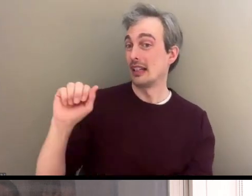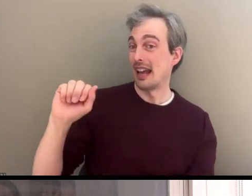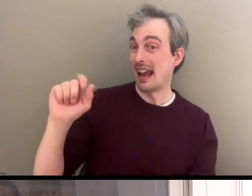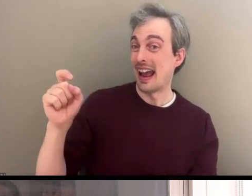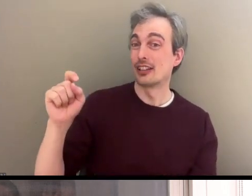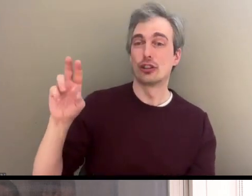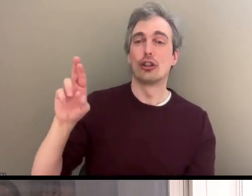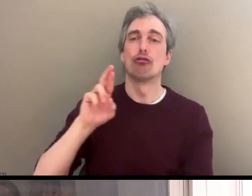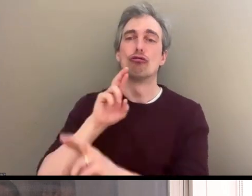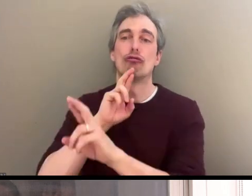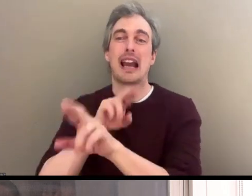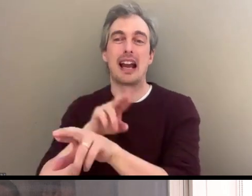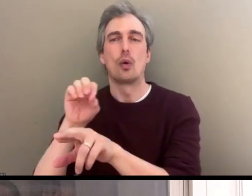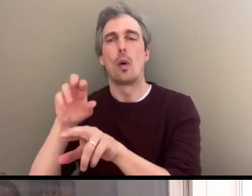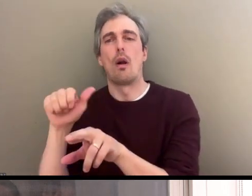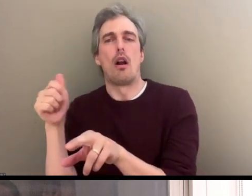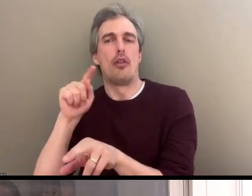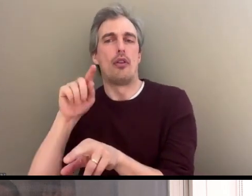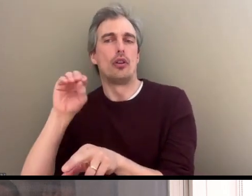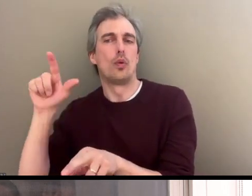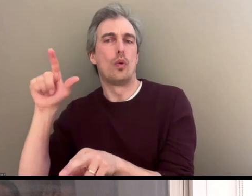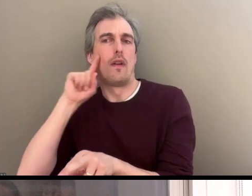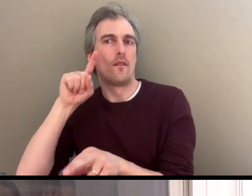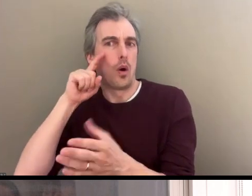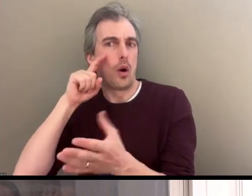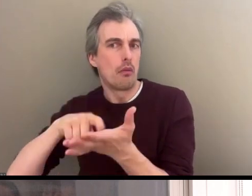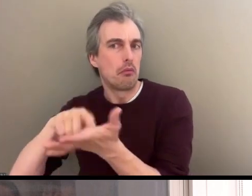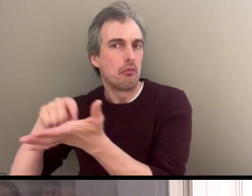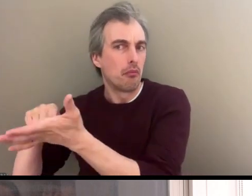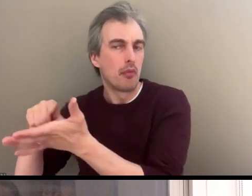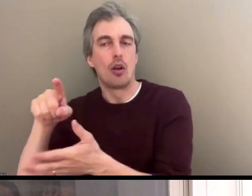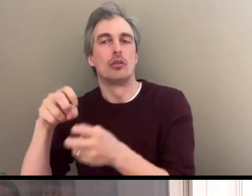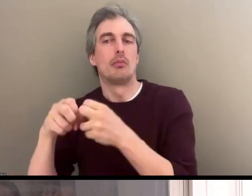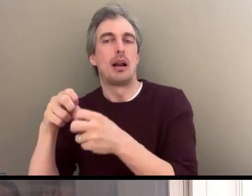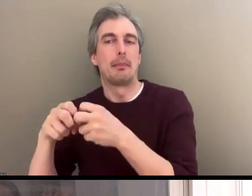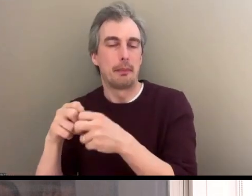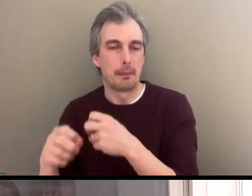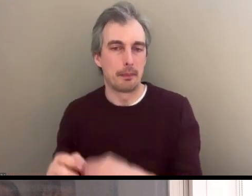Again, Next.js team does a fantastic job because they built that into it.